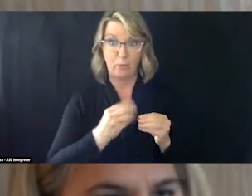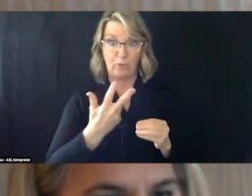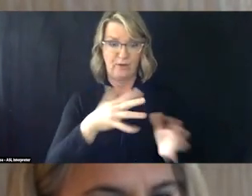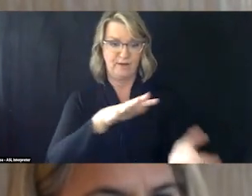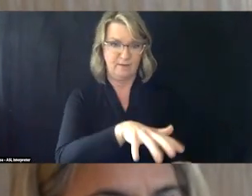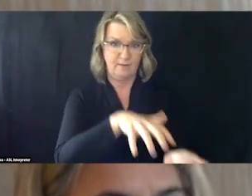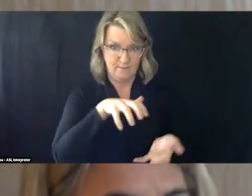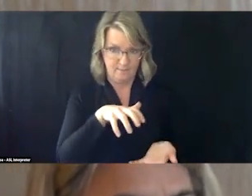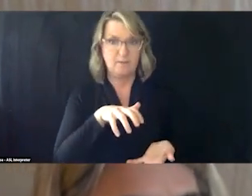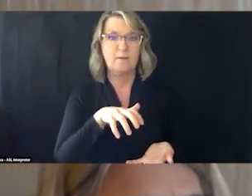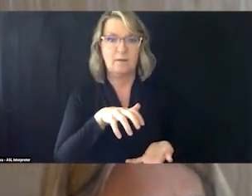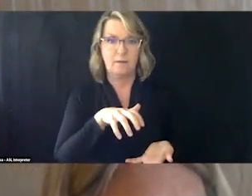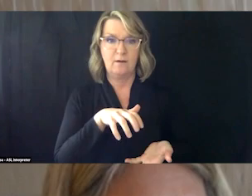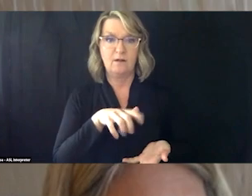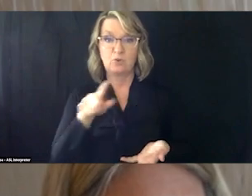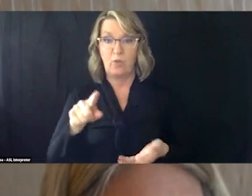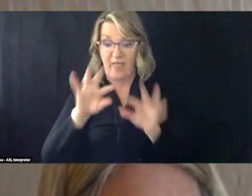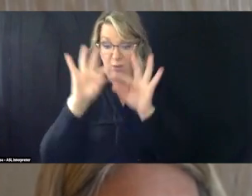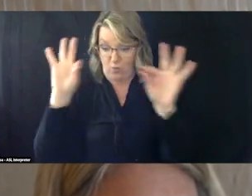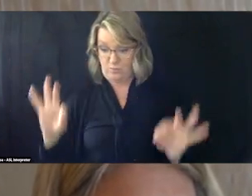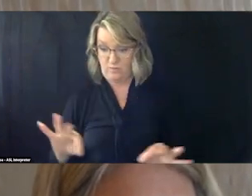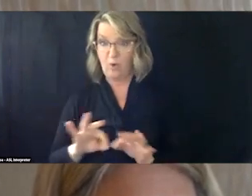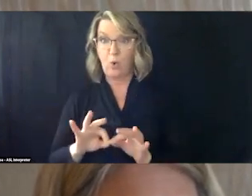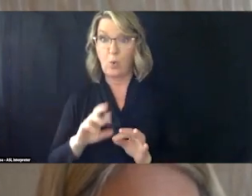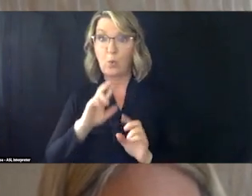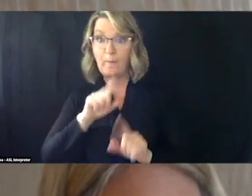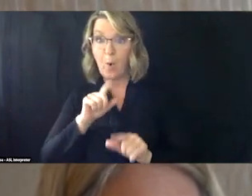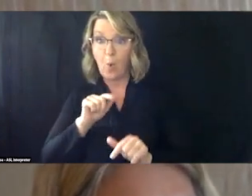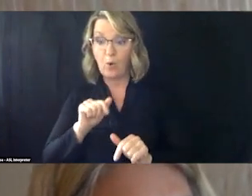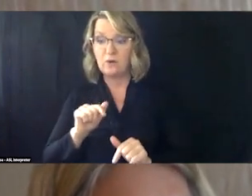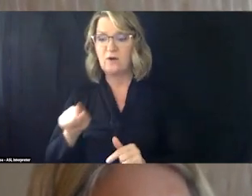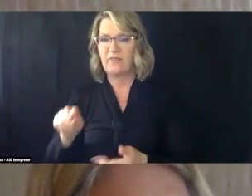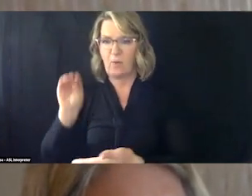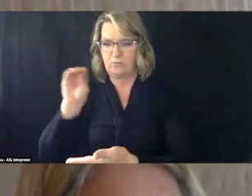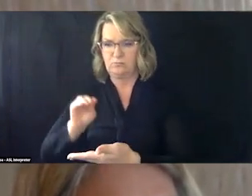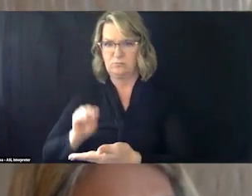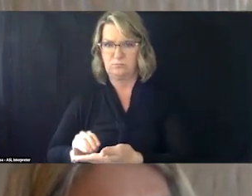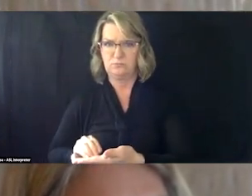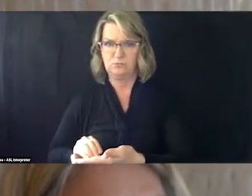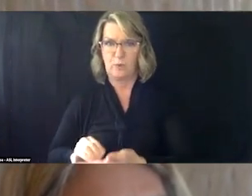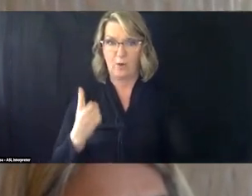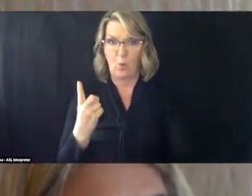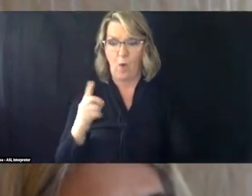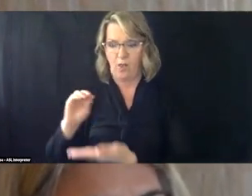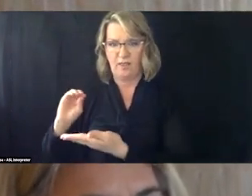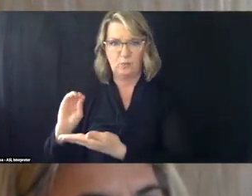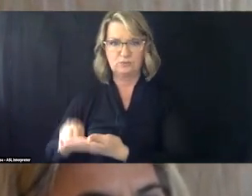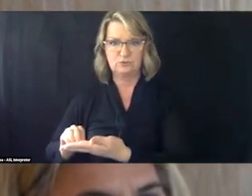number three they're going to log on this Precinct battle report the number about so we had one about